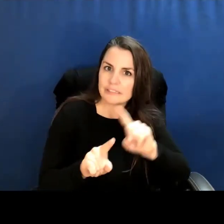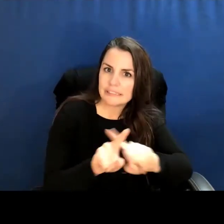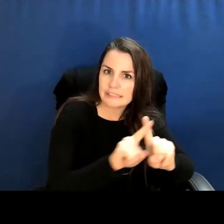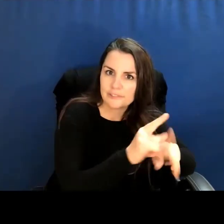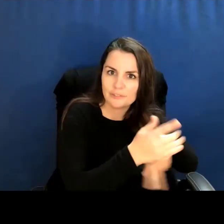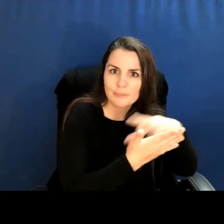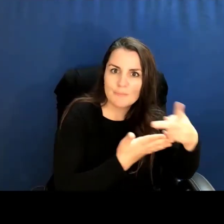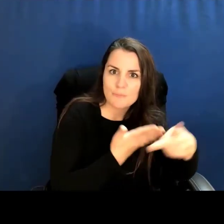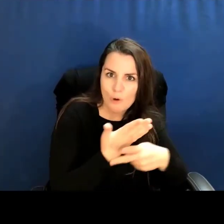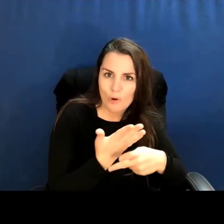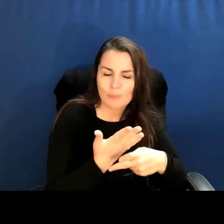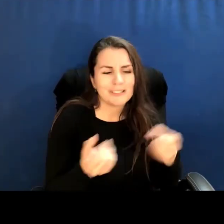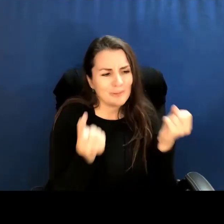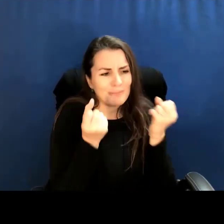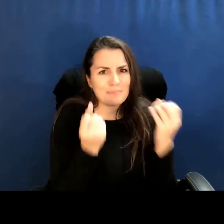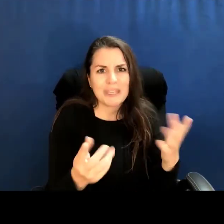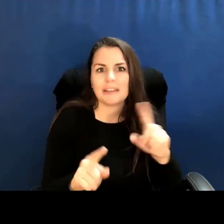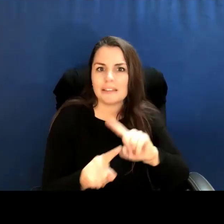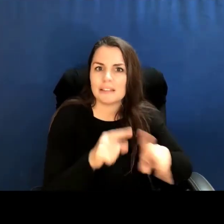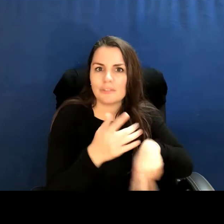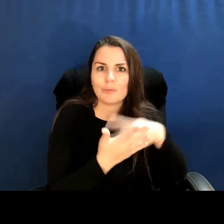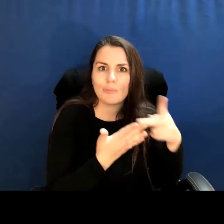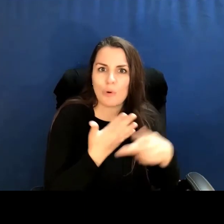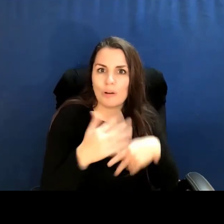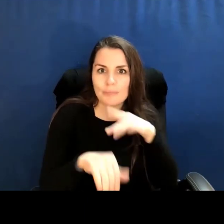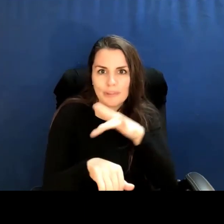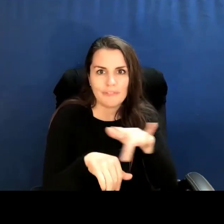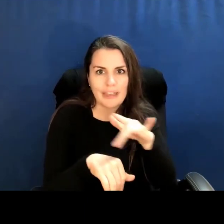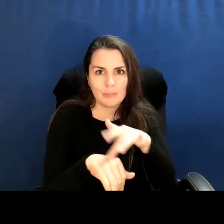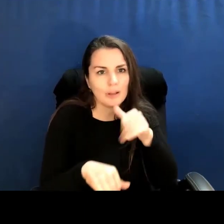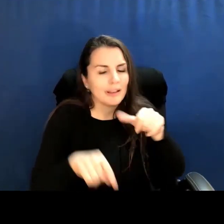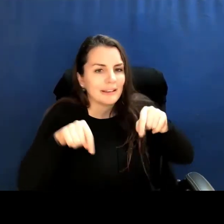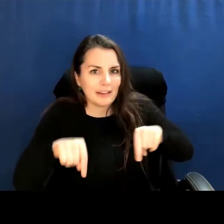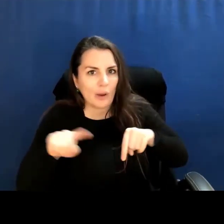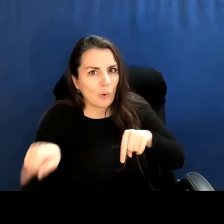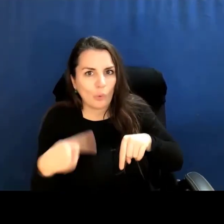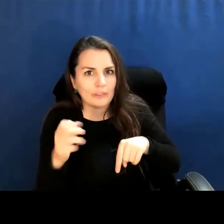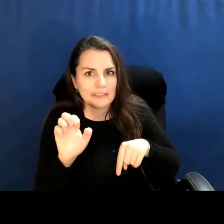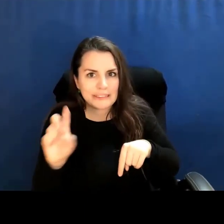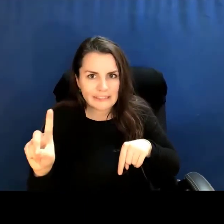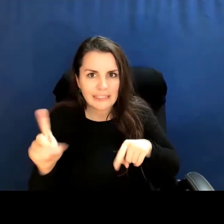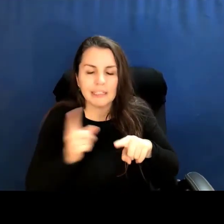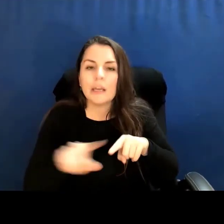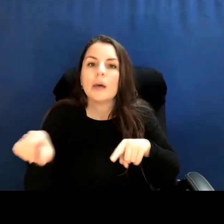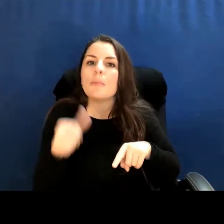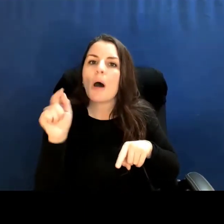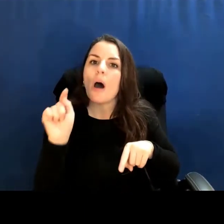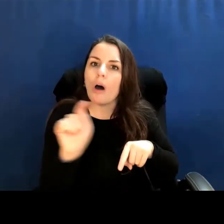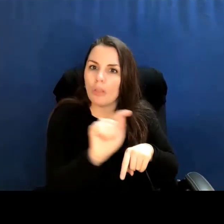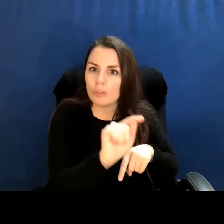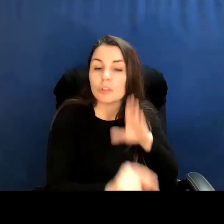So there are a number of these other programs that will ... Some of them will provide you will grant funding or contract funding,